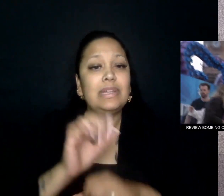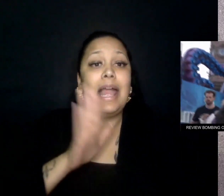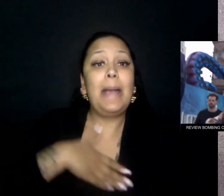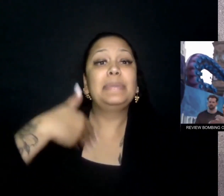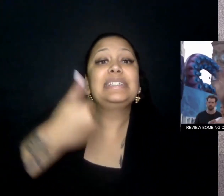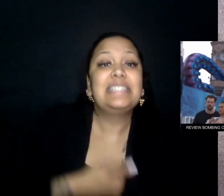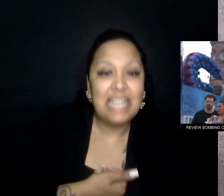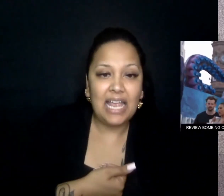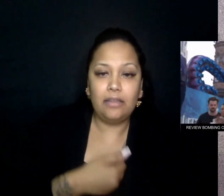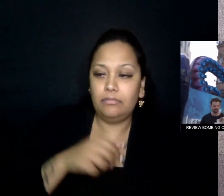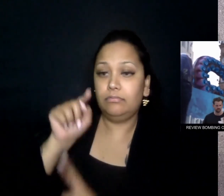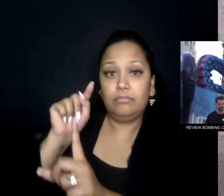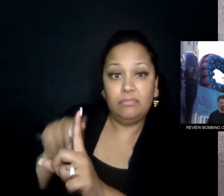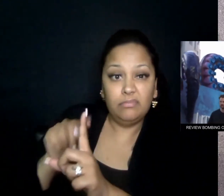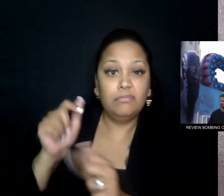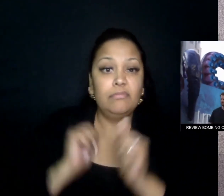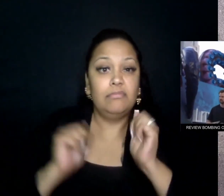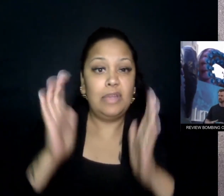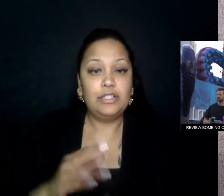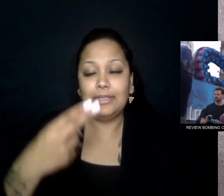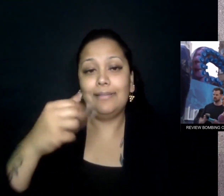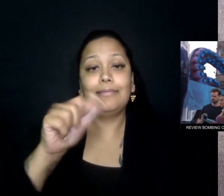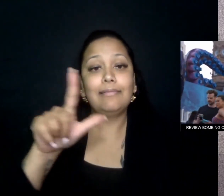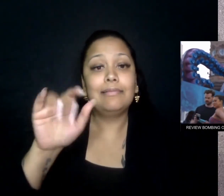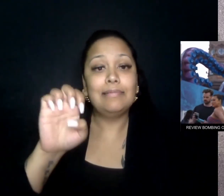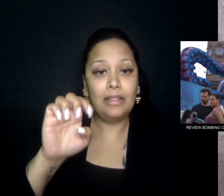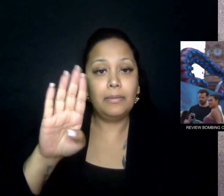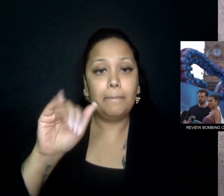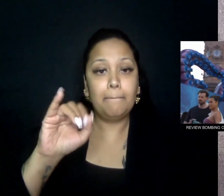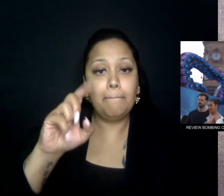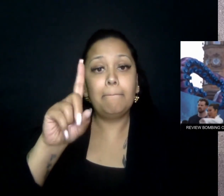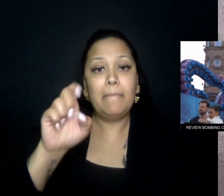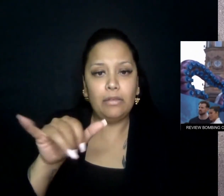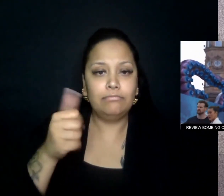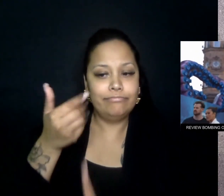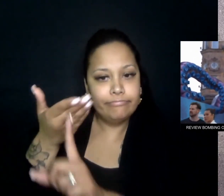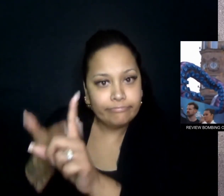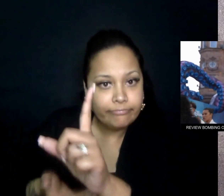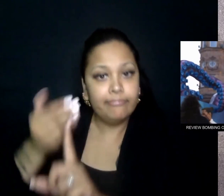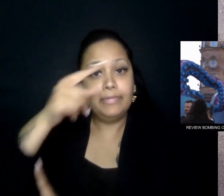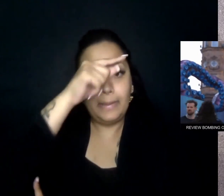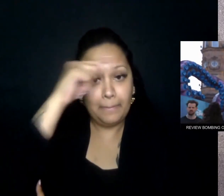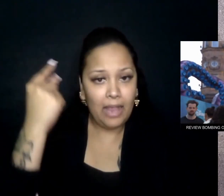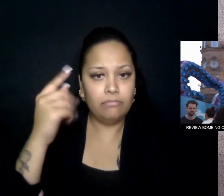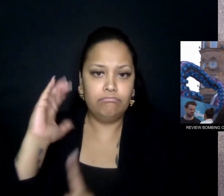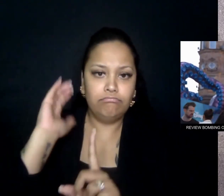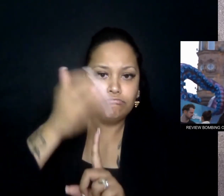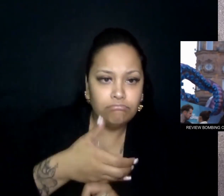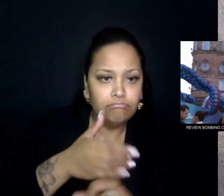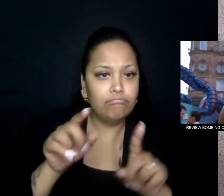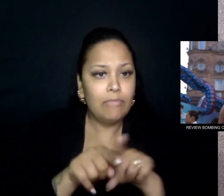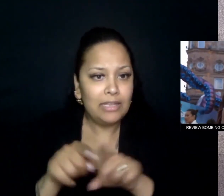Some people were upset that actress Halle Bailey, who's black was cast in the title role